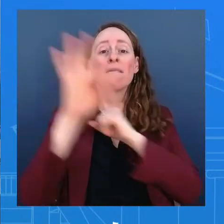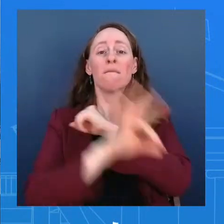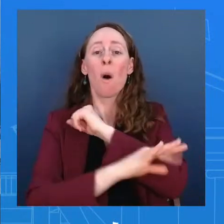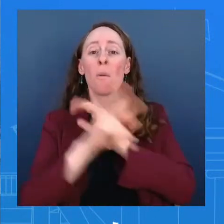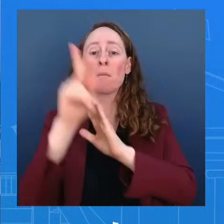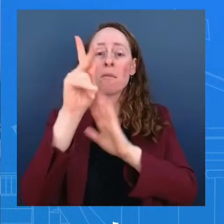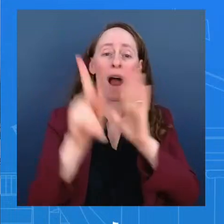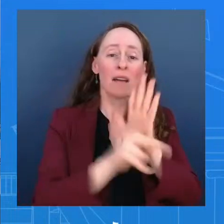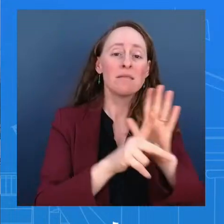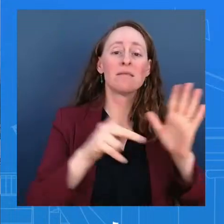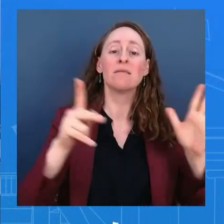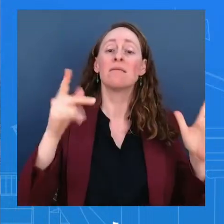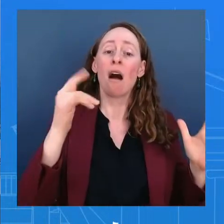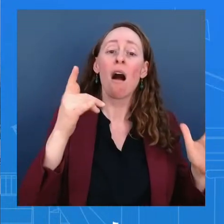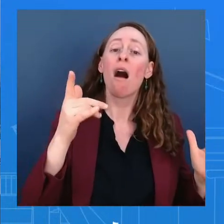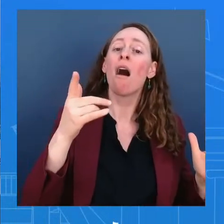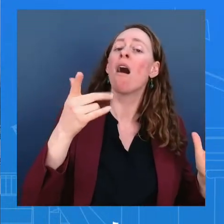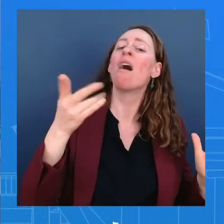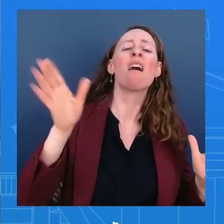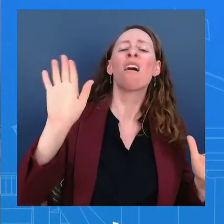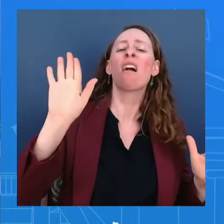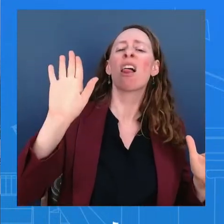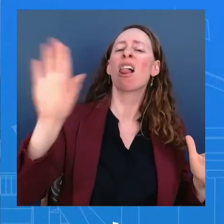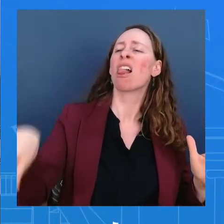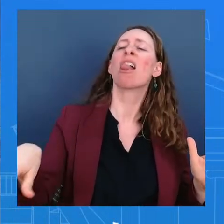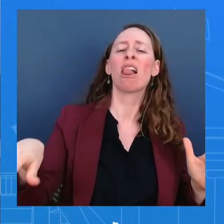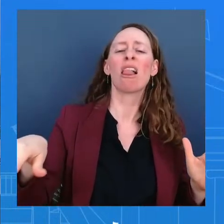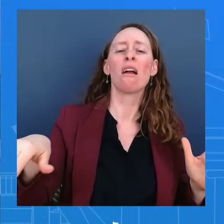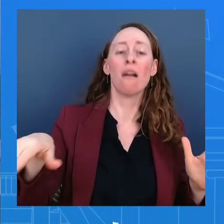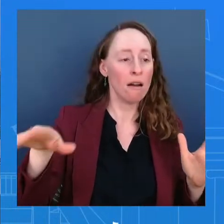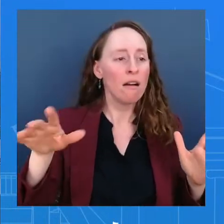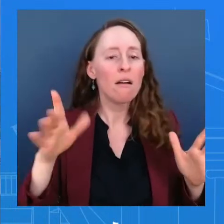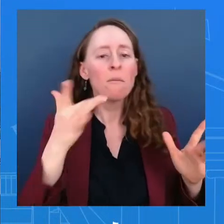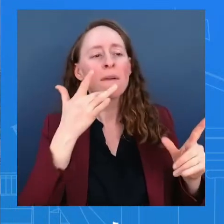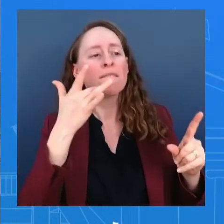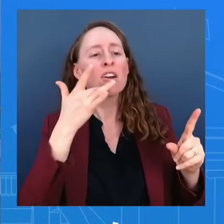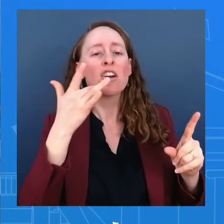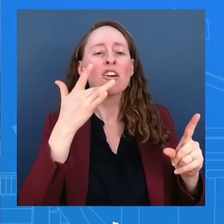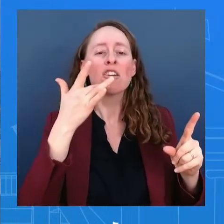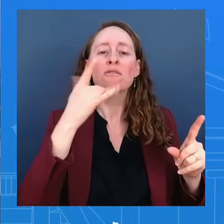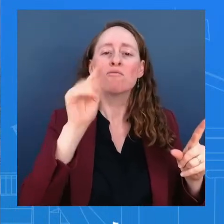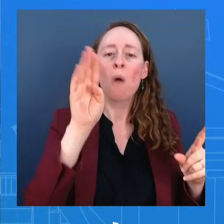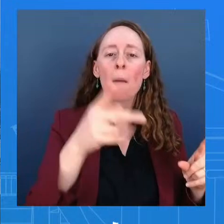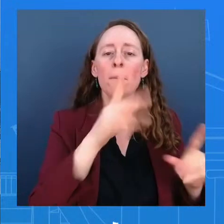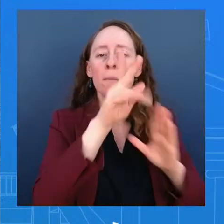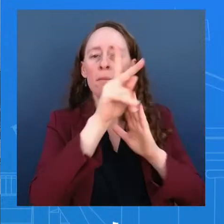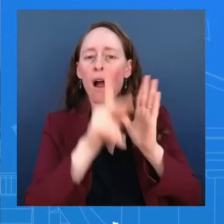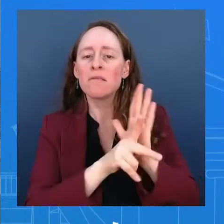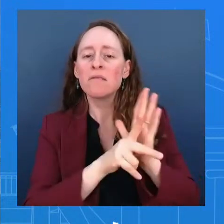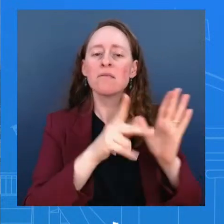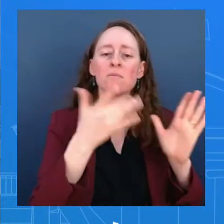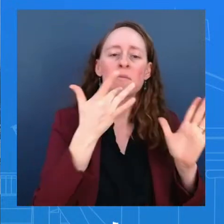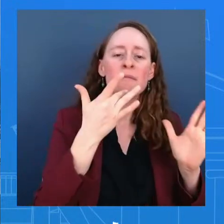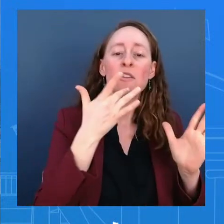and its robust engagement with multilateral institutions, which, by your own admission, has been a cornerstone of President Biden’s presidency?